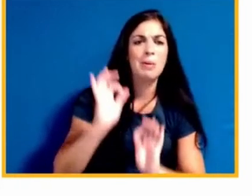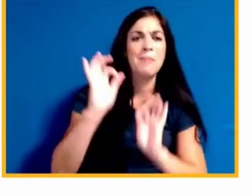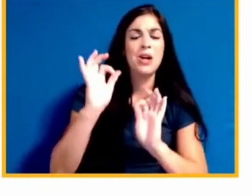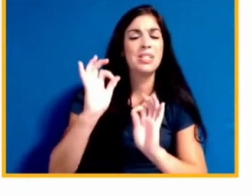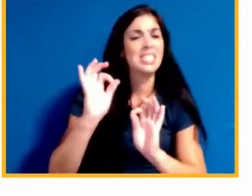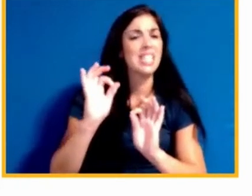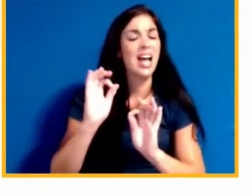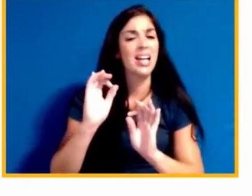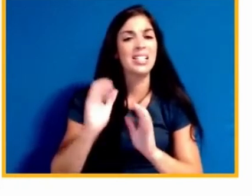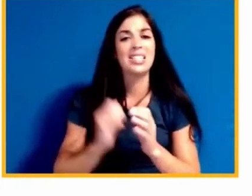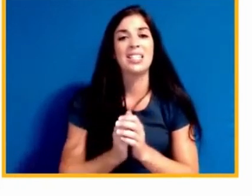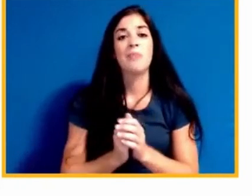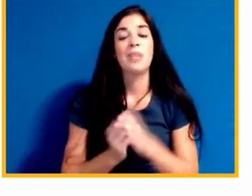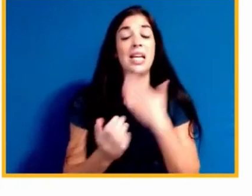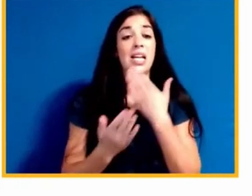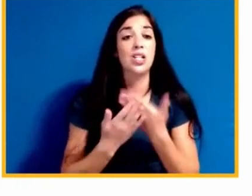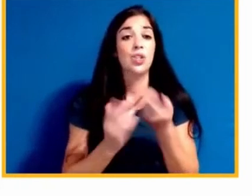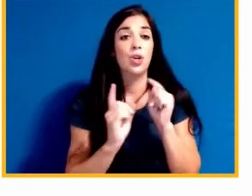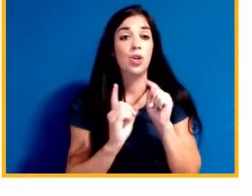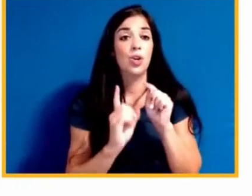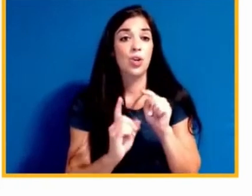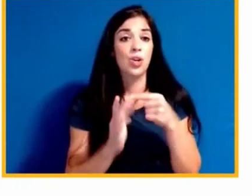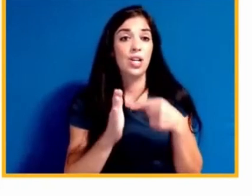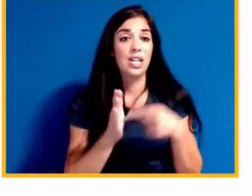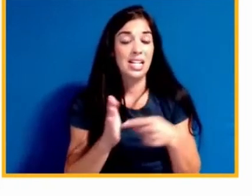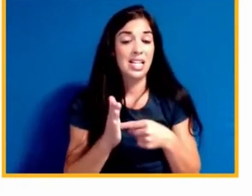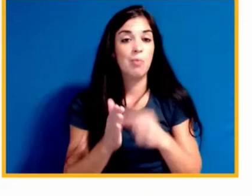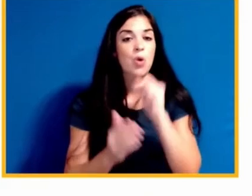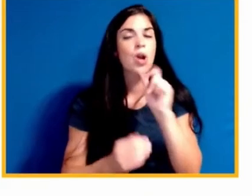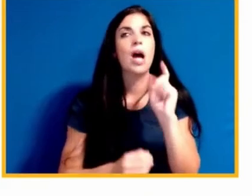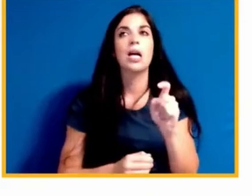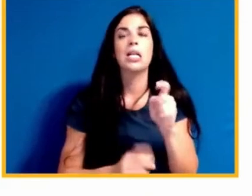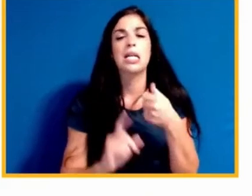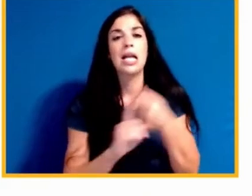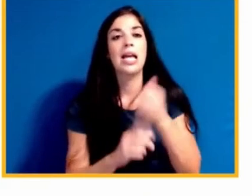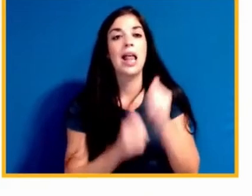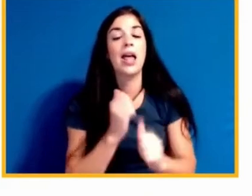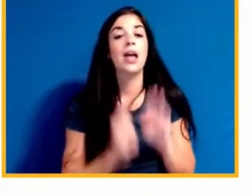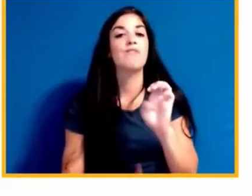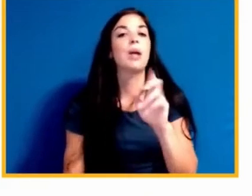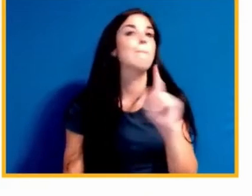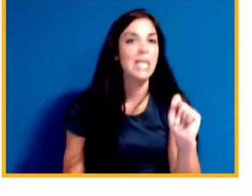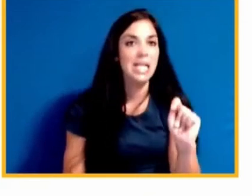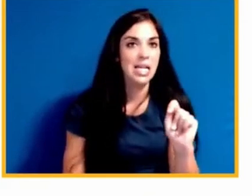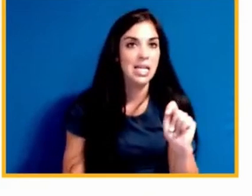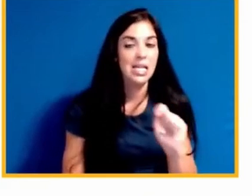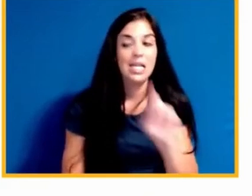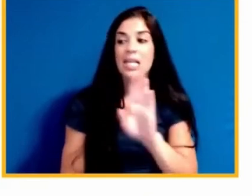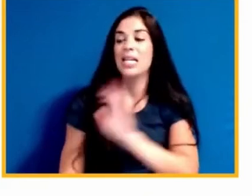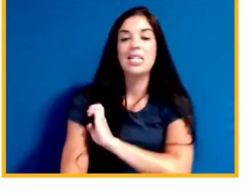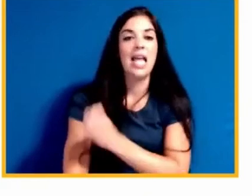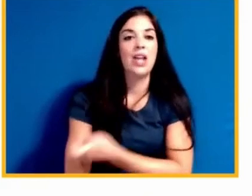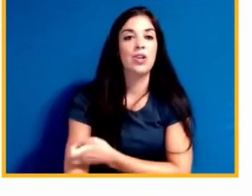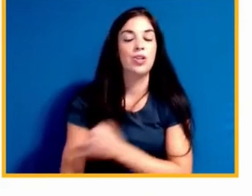on point and this is a good example of not having to hit every single beat just to make a point. His energy was right on it with the